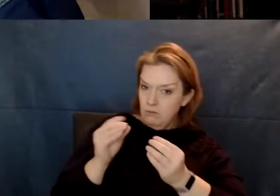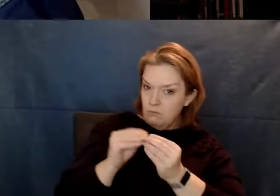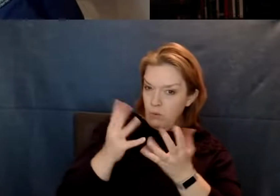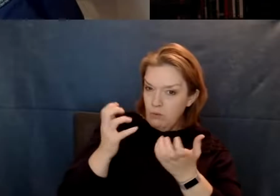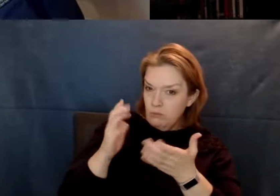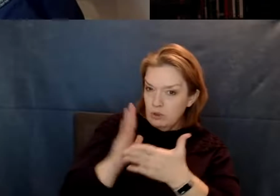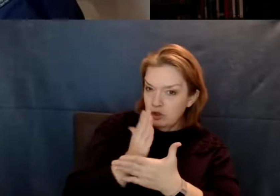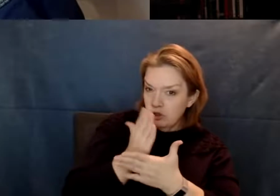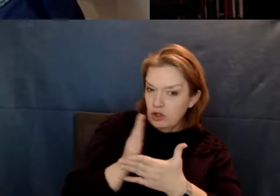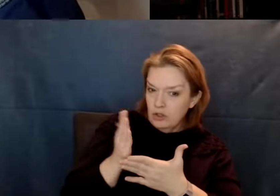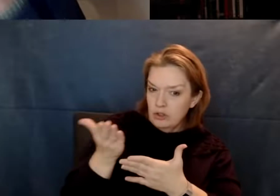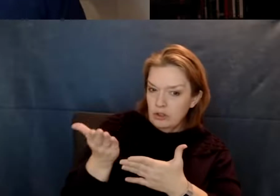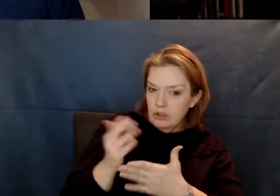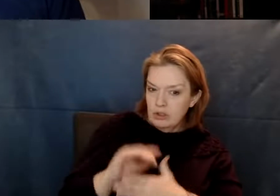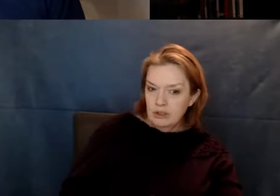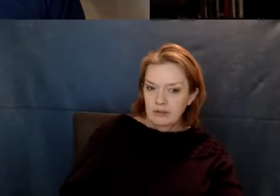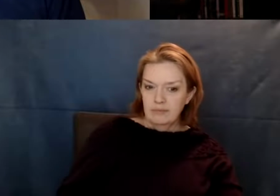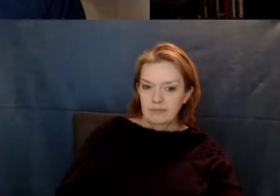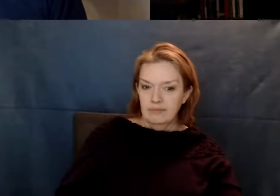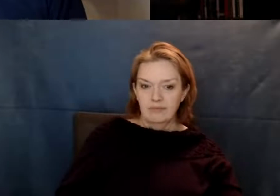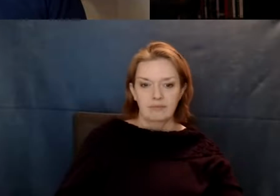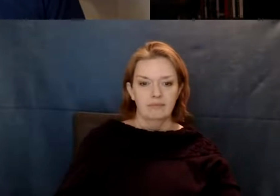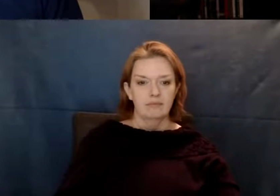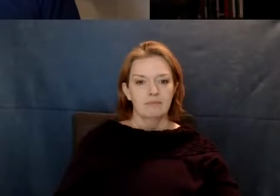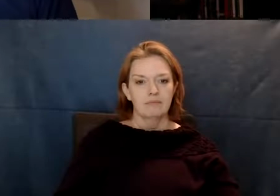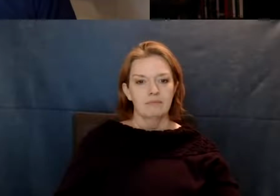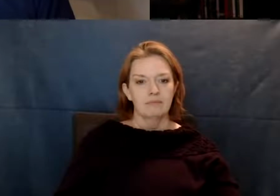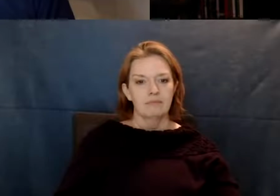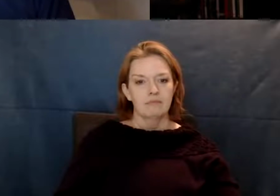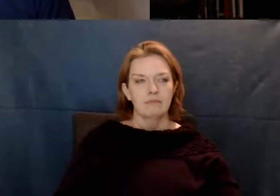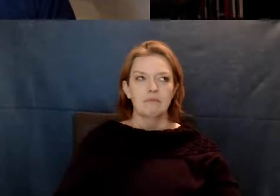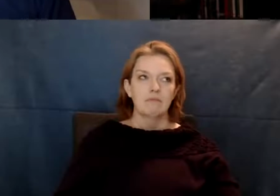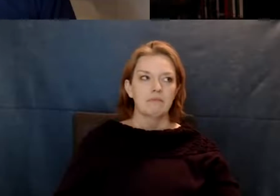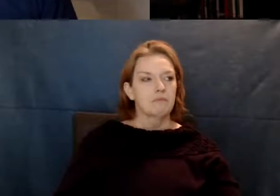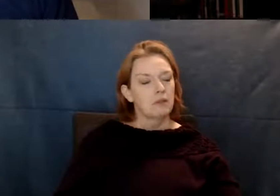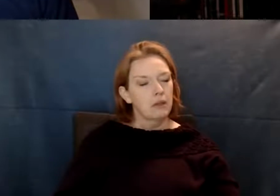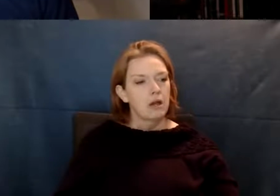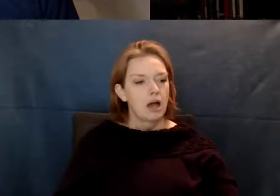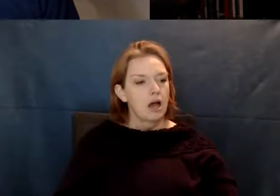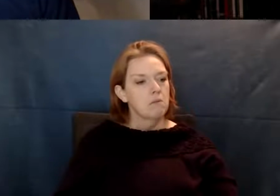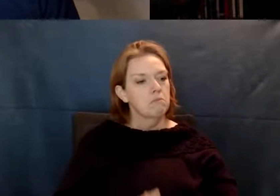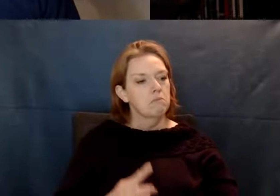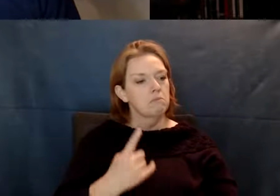J: Yeah, question and answer is fine. Yeah.